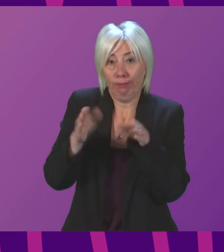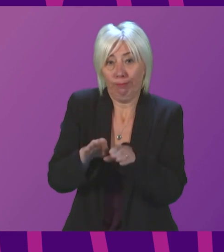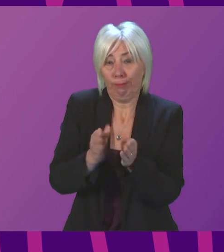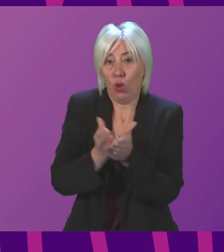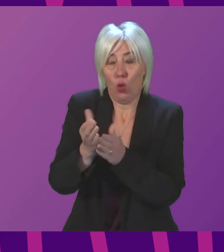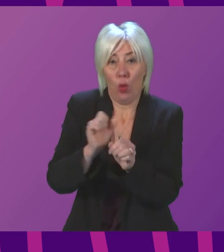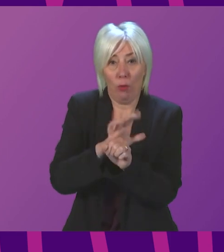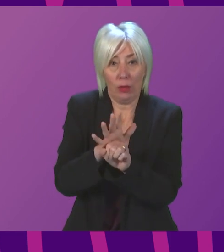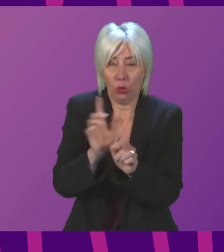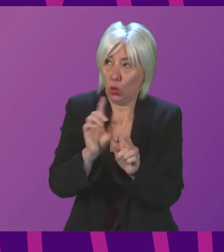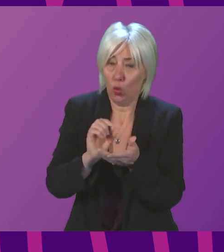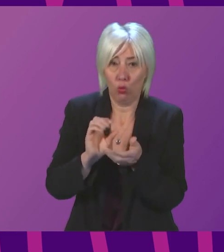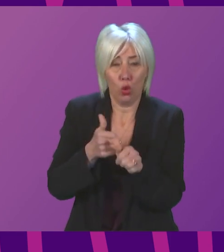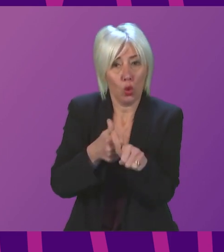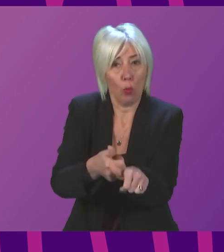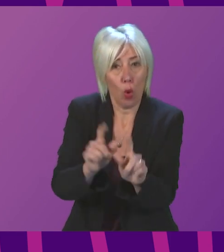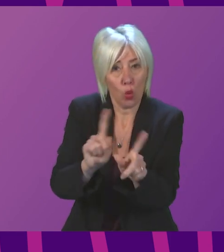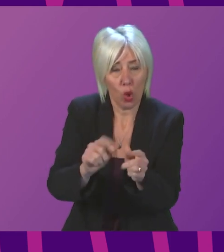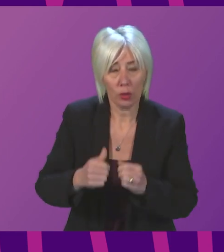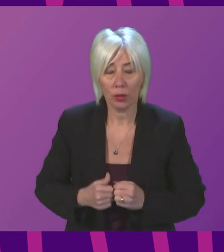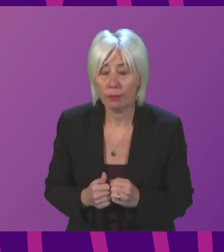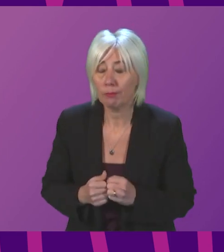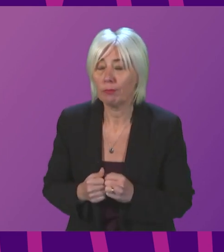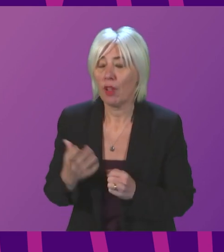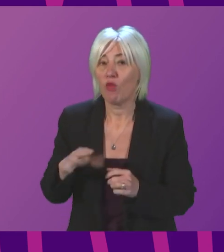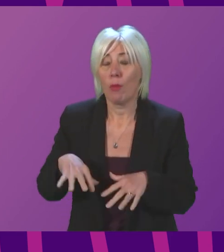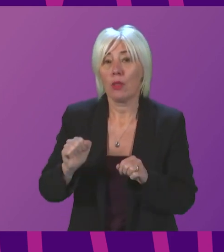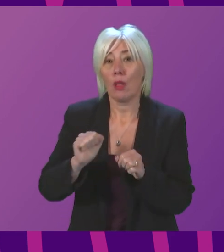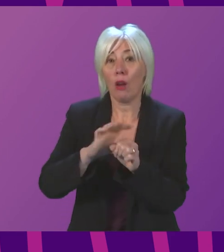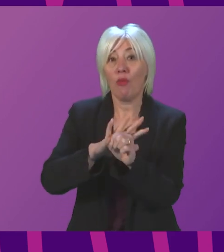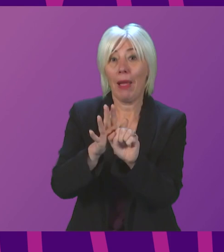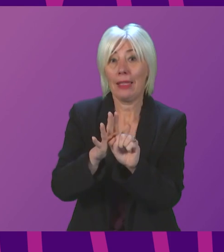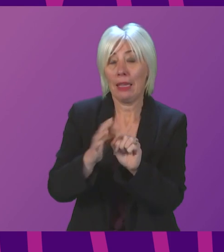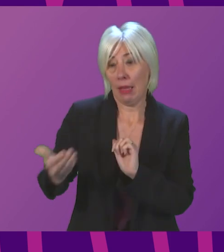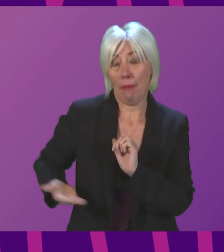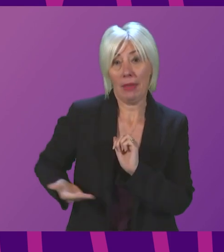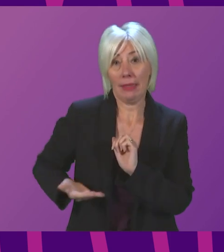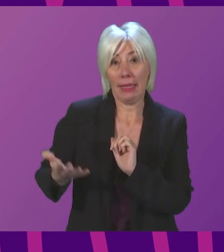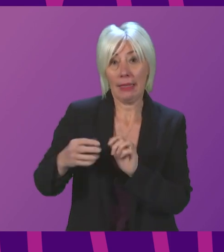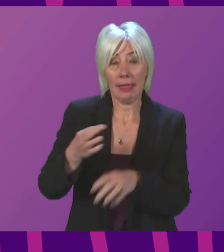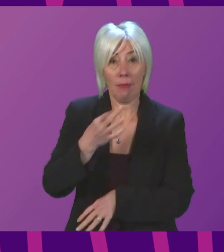Since the start of the pandemic, businesses have benefited from more than £4.4 billion